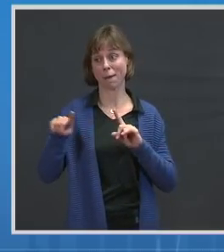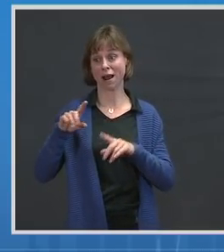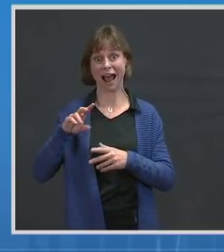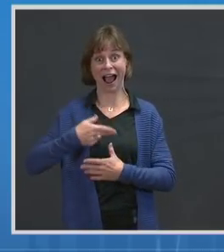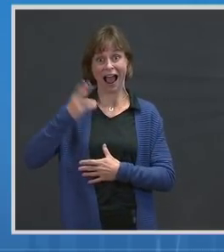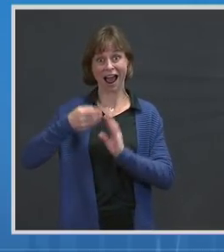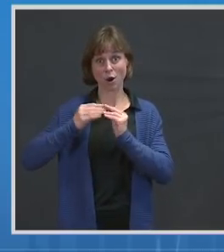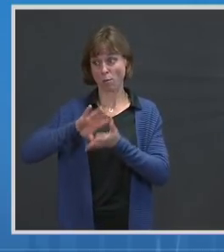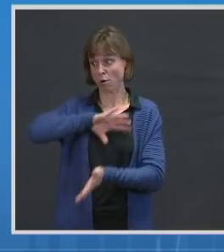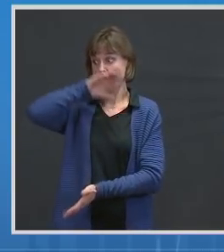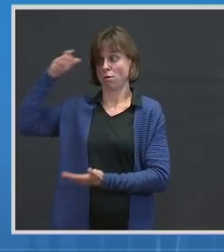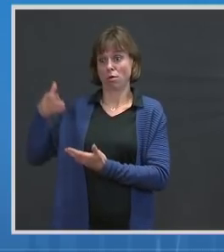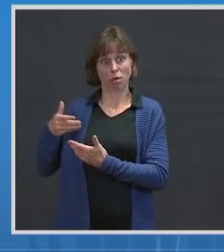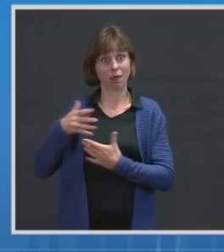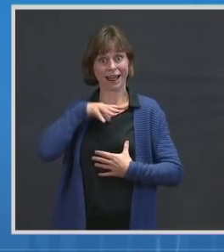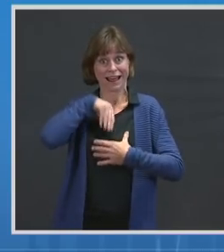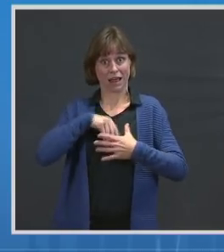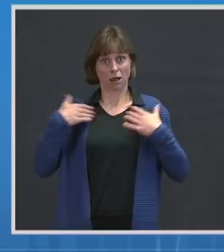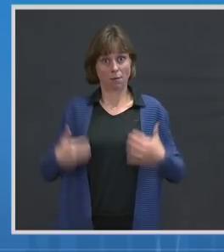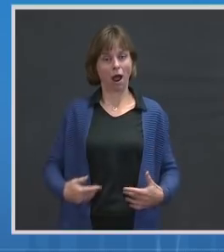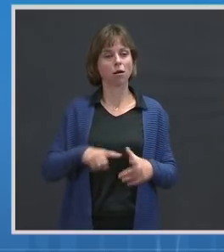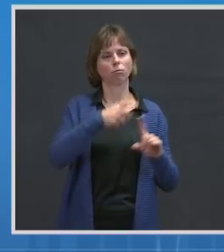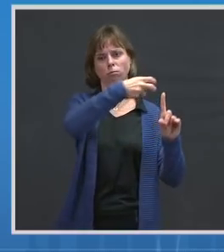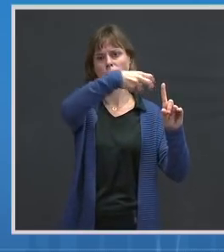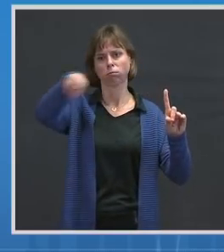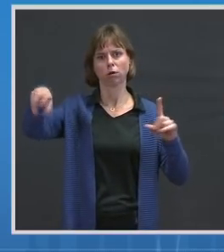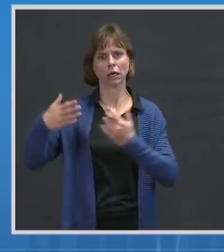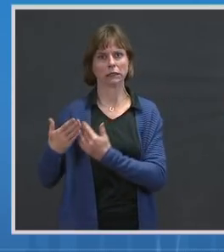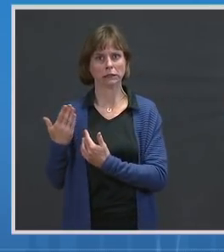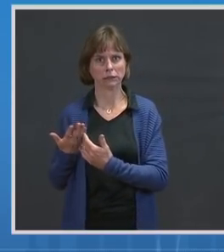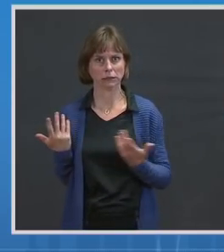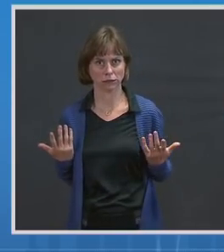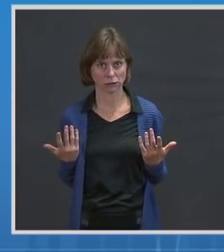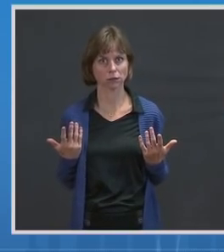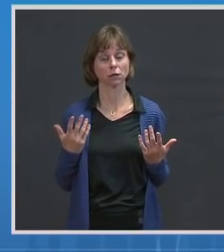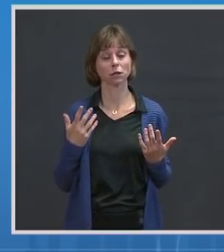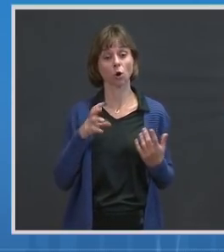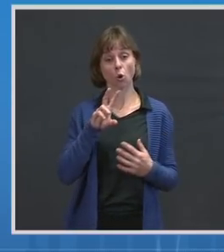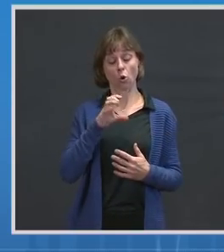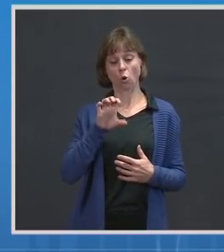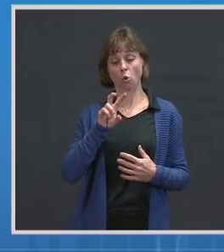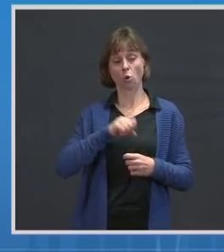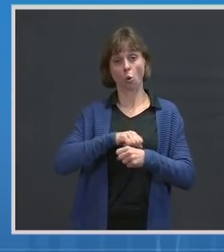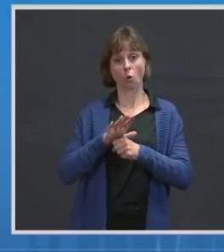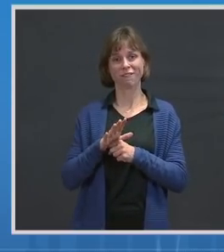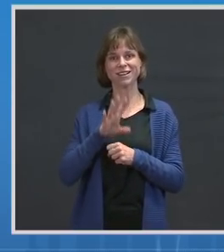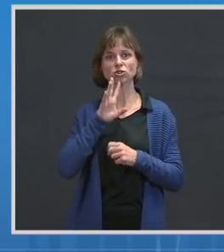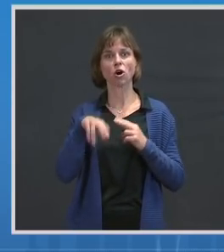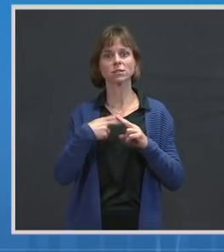Well, when you're dealing with COVID-19, you're talking about viral load in the nasopharynx.